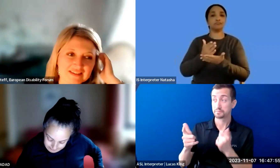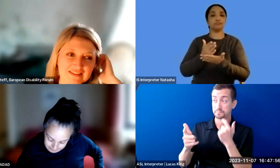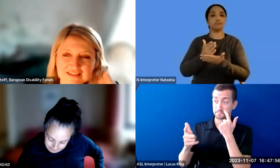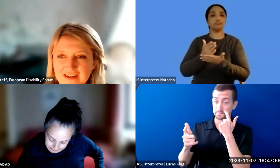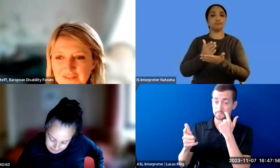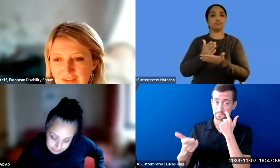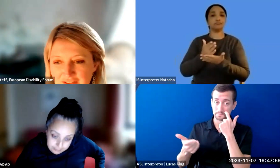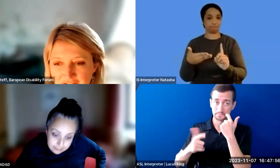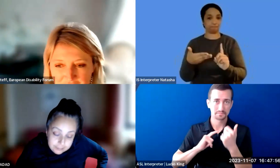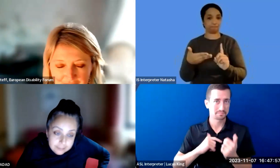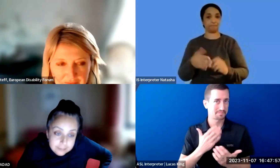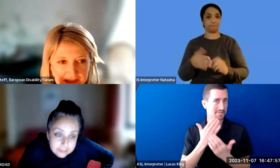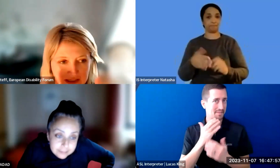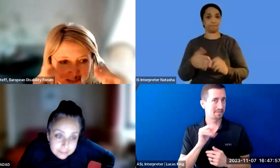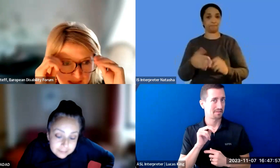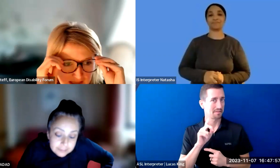Thank you, Nadia and everybody.